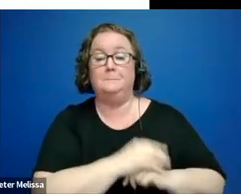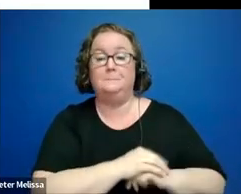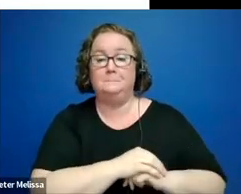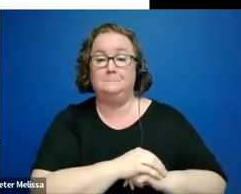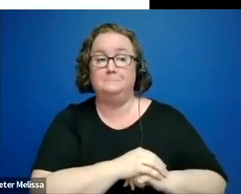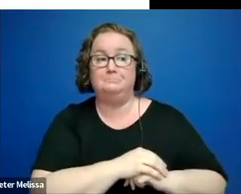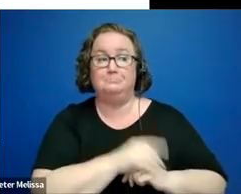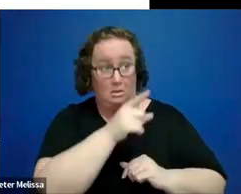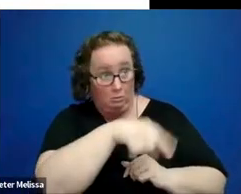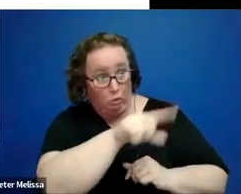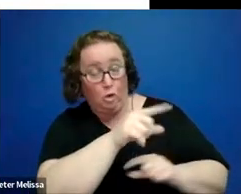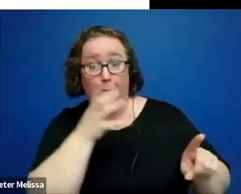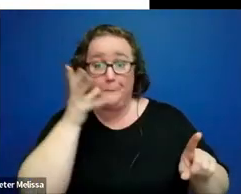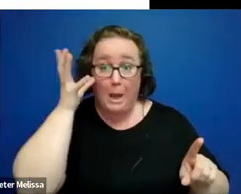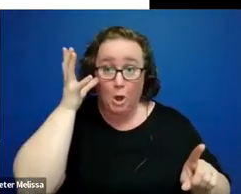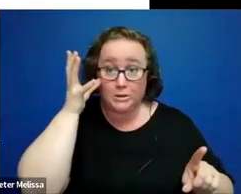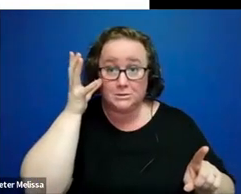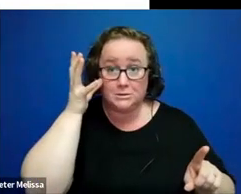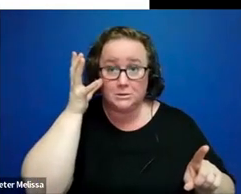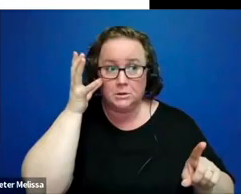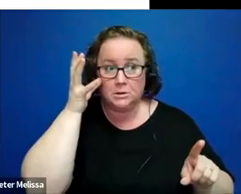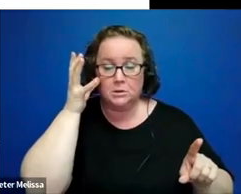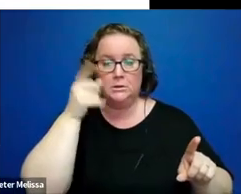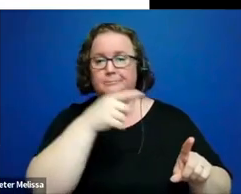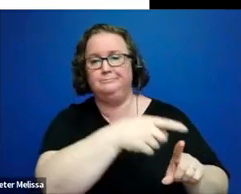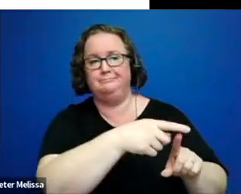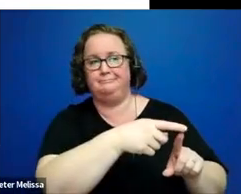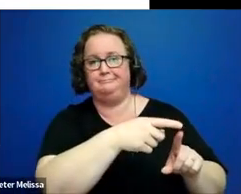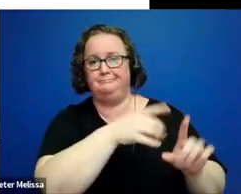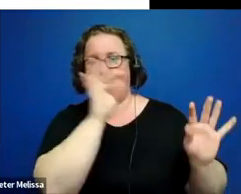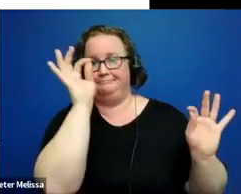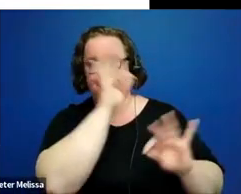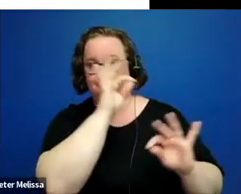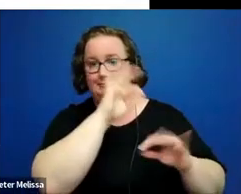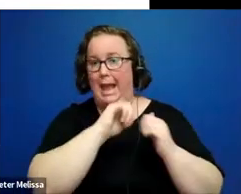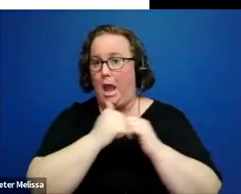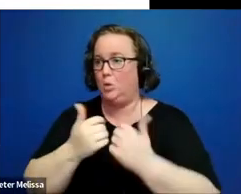parents don't know how to address the needs of parents